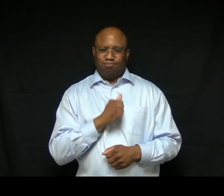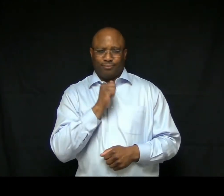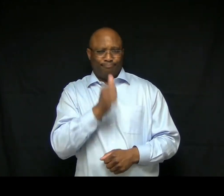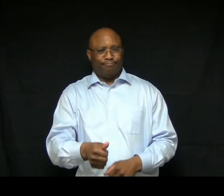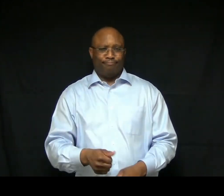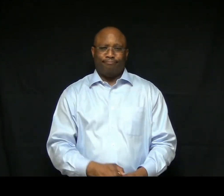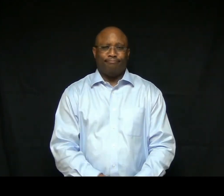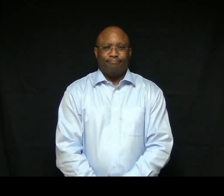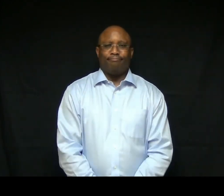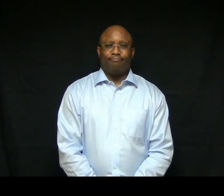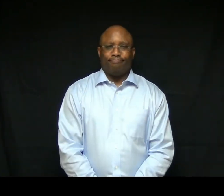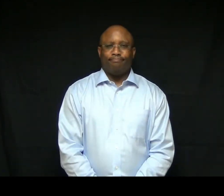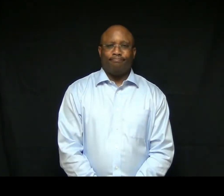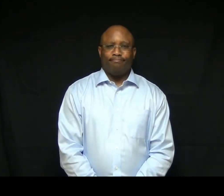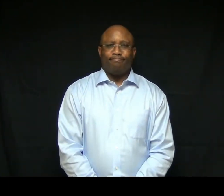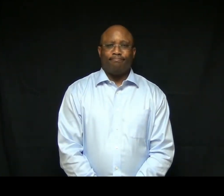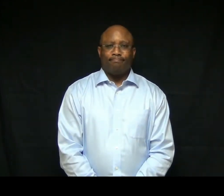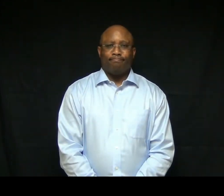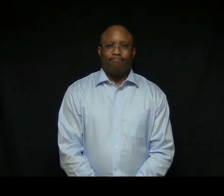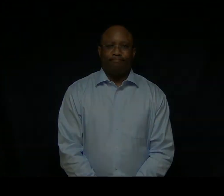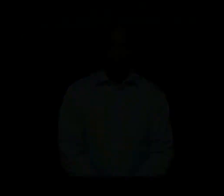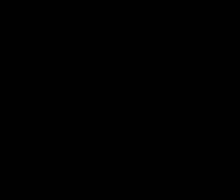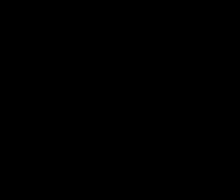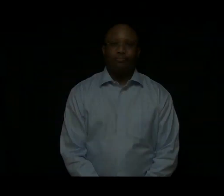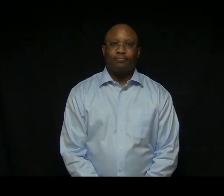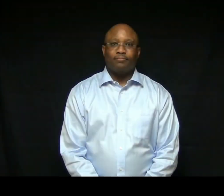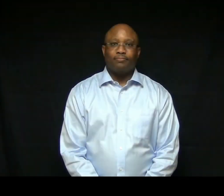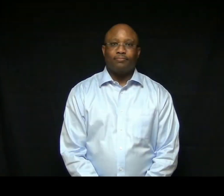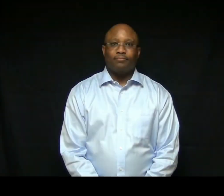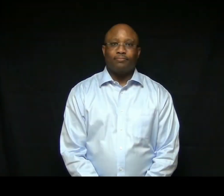at school for the target.